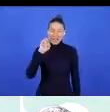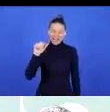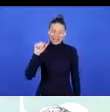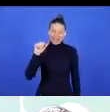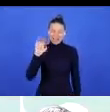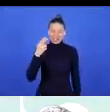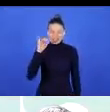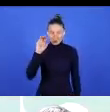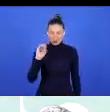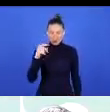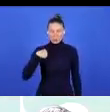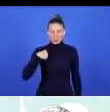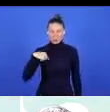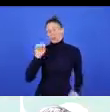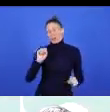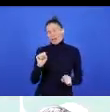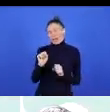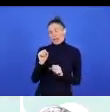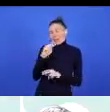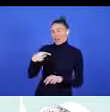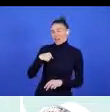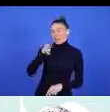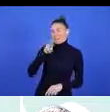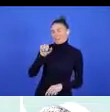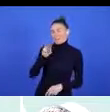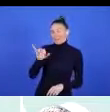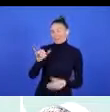Once again, good day, everyone, my name is Joanna Chio, you can call me